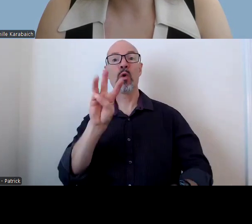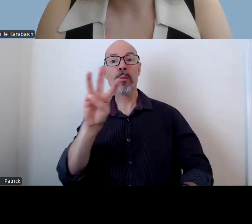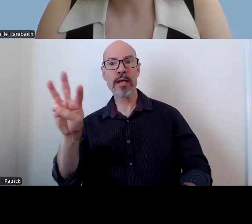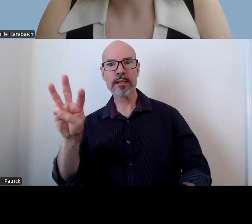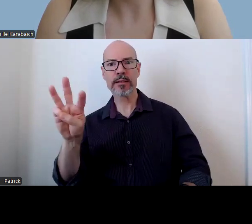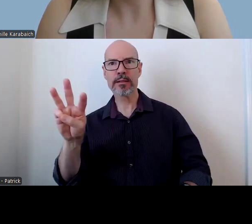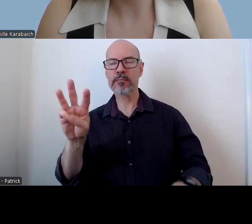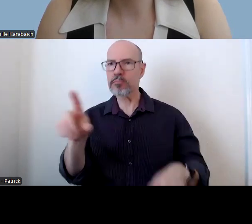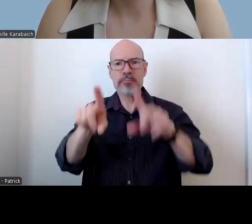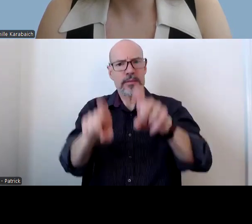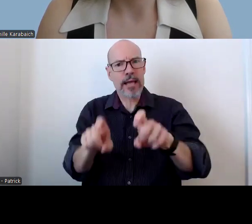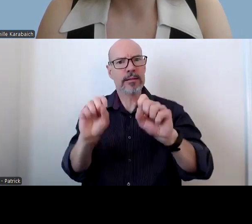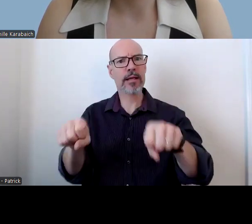with screen readers, things like that.